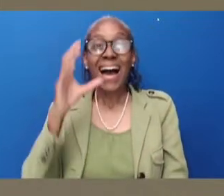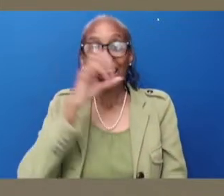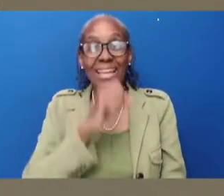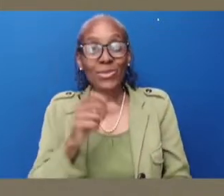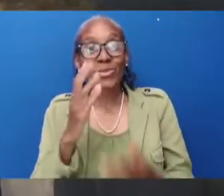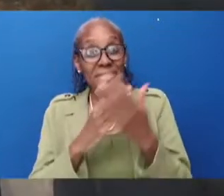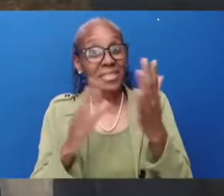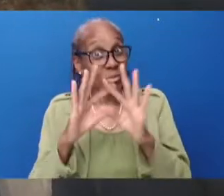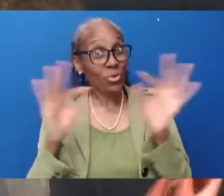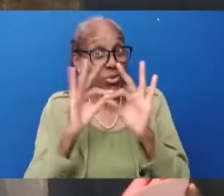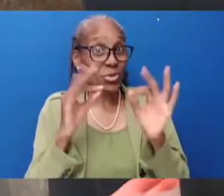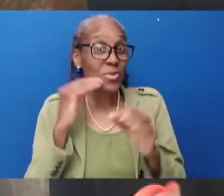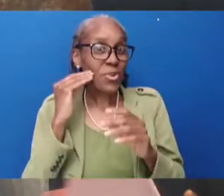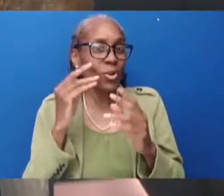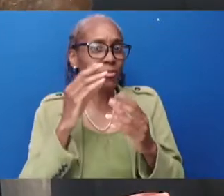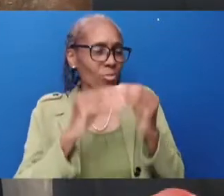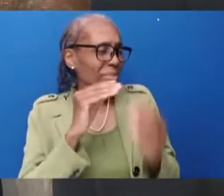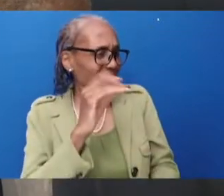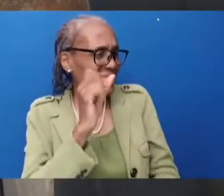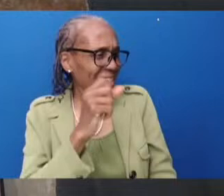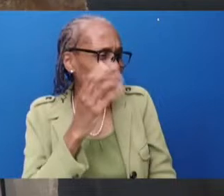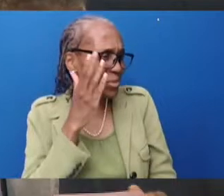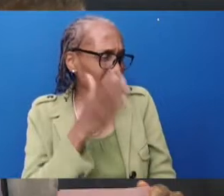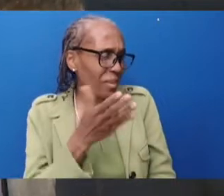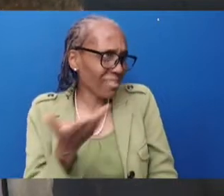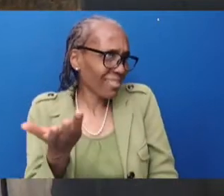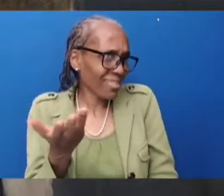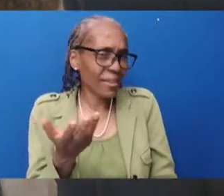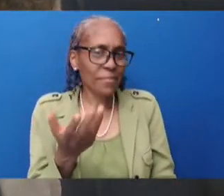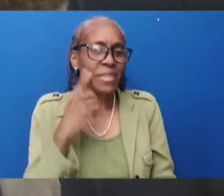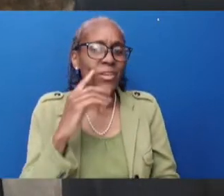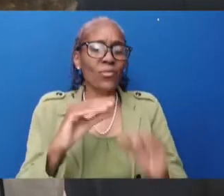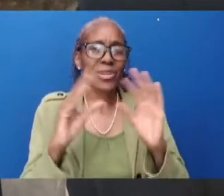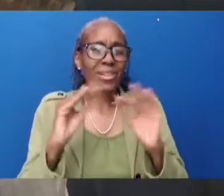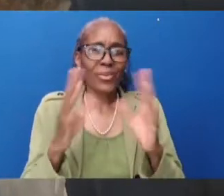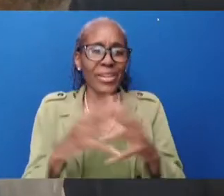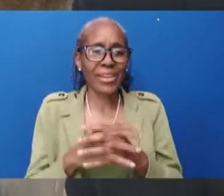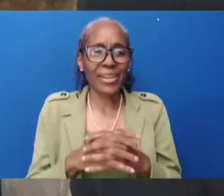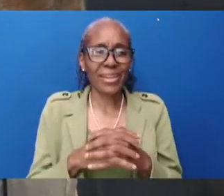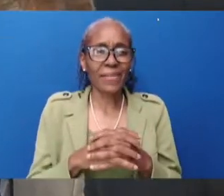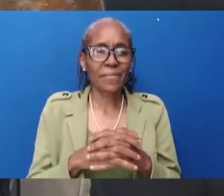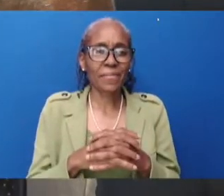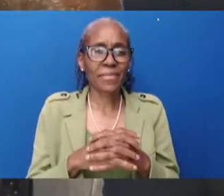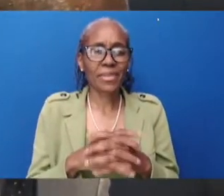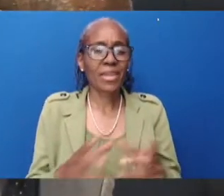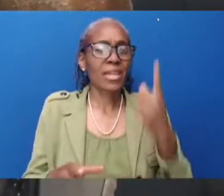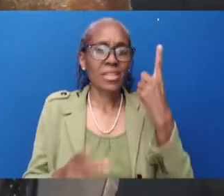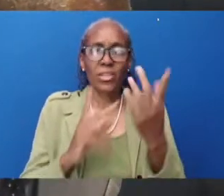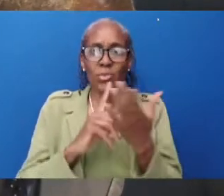WE'RE STILL GOING TO DO -- STILL